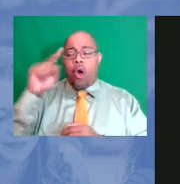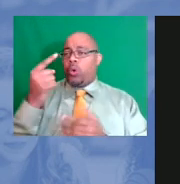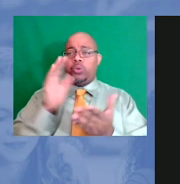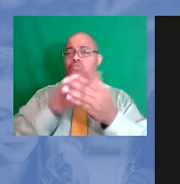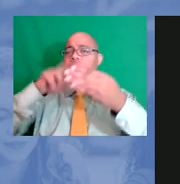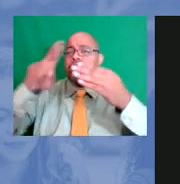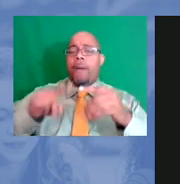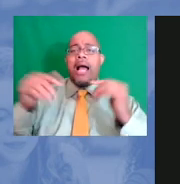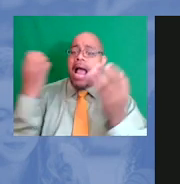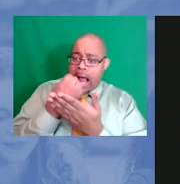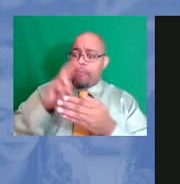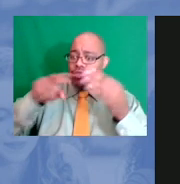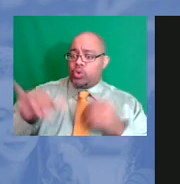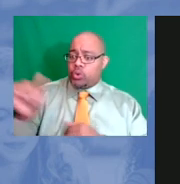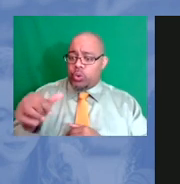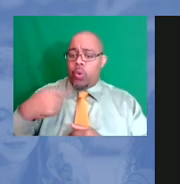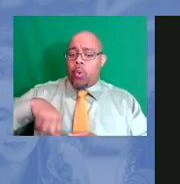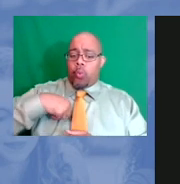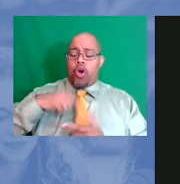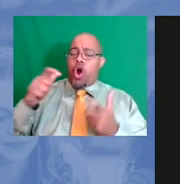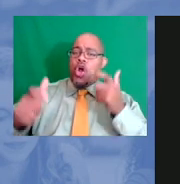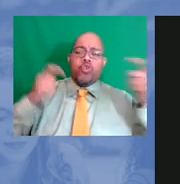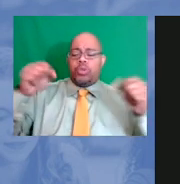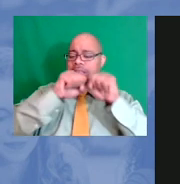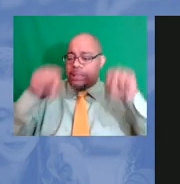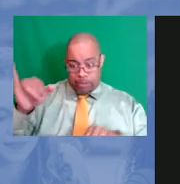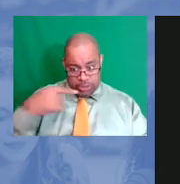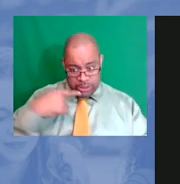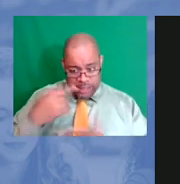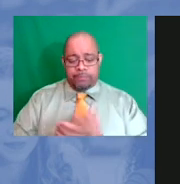WE ARE A HUGE SYSTEM AS YOU SAID. AND WE HAVE AN ECONOMIC PRESENCE IN OUR COMMUNITY.